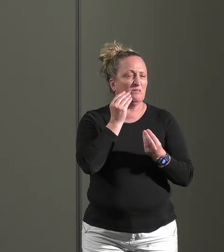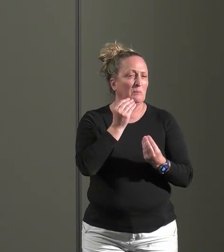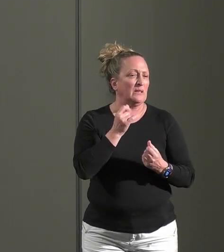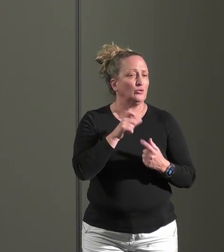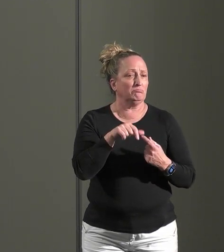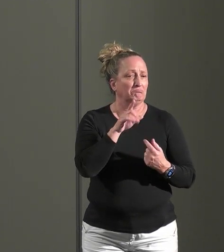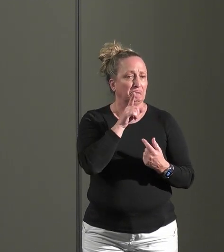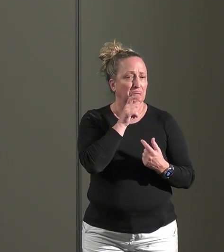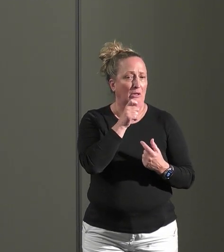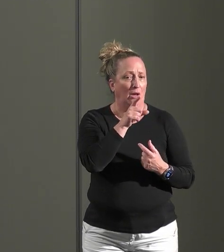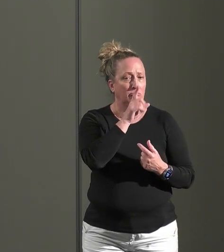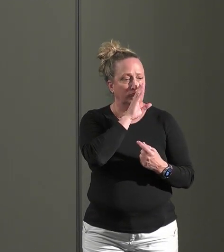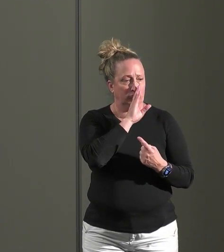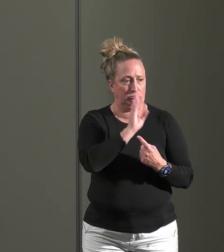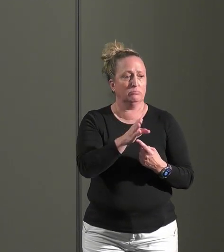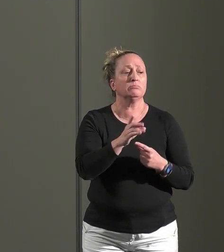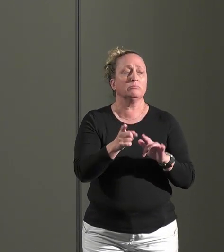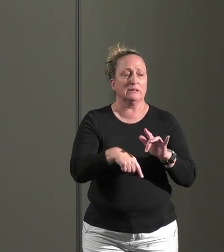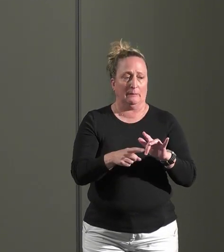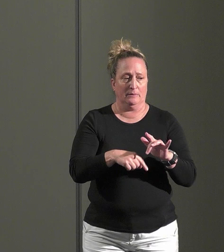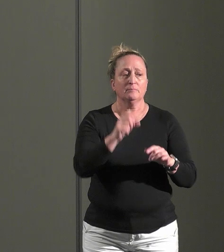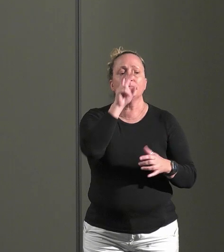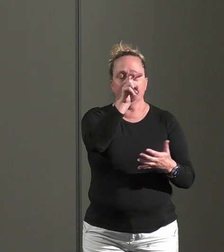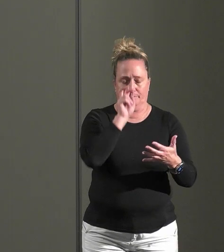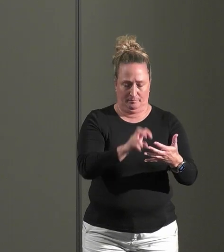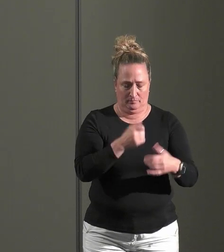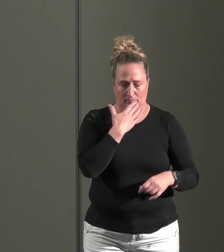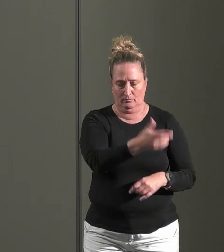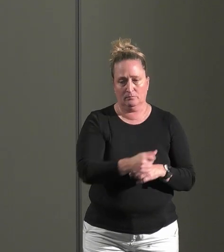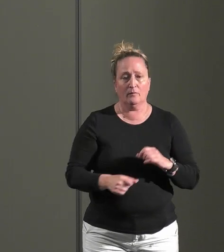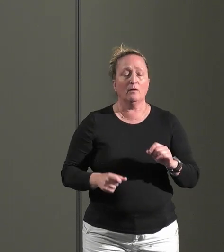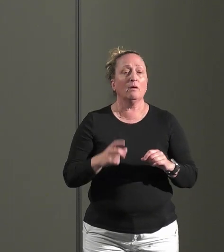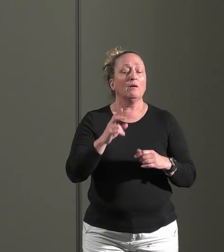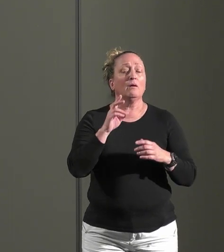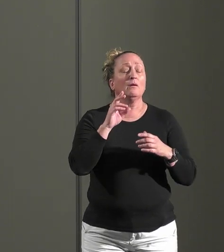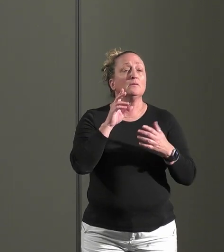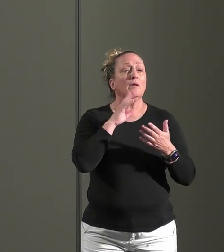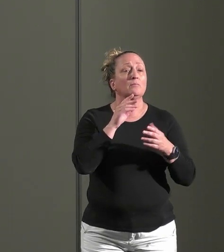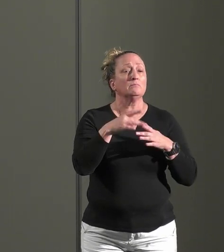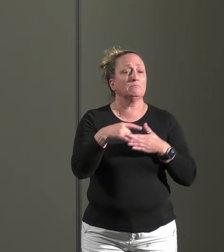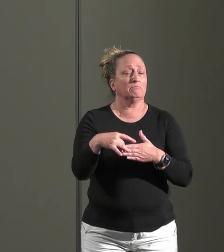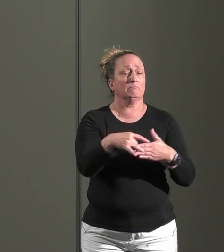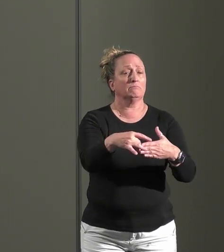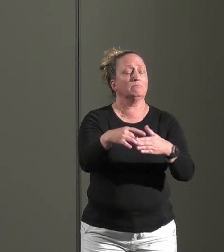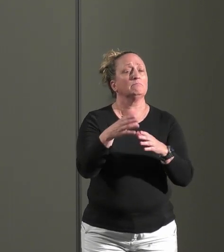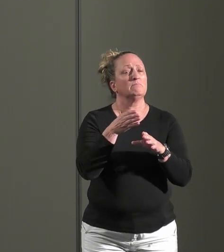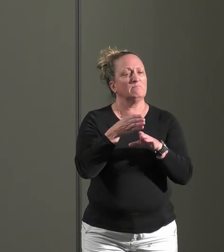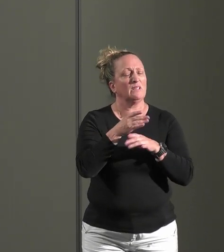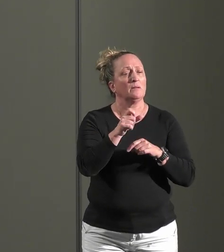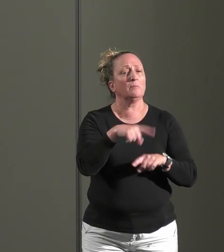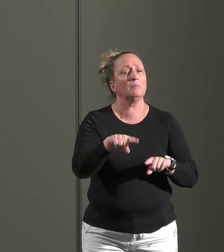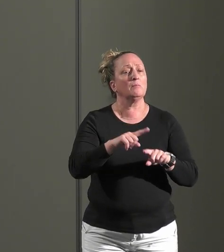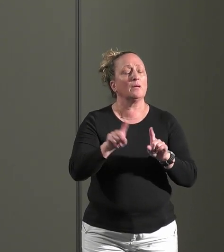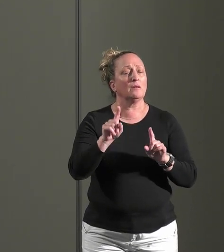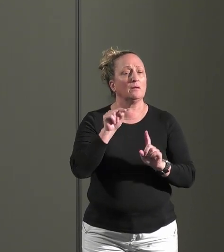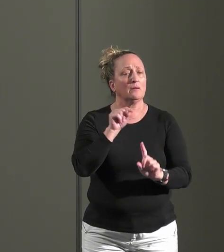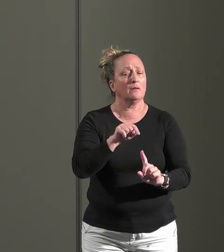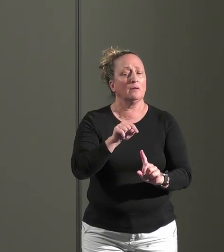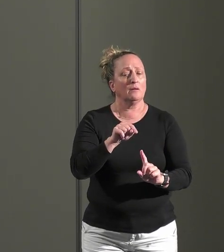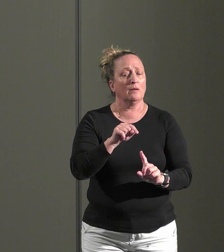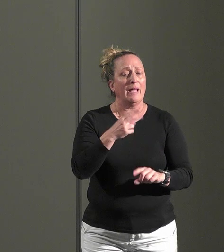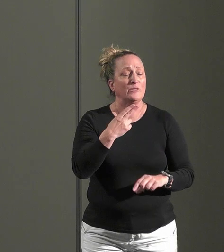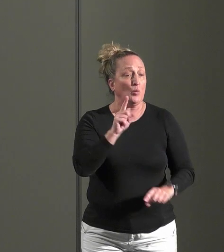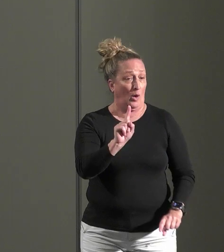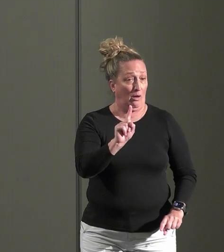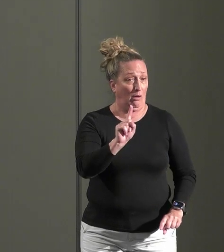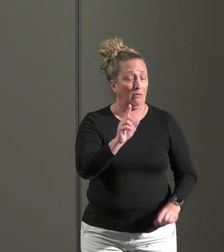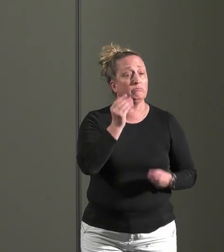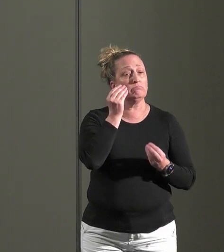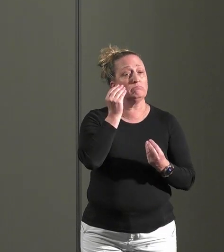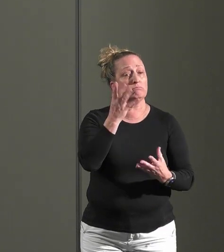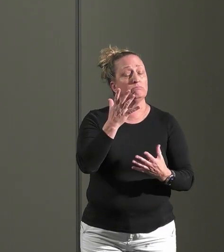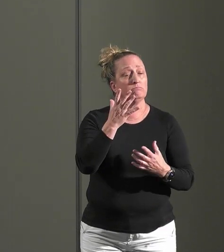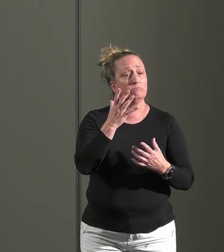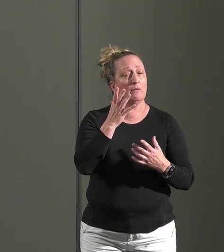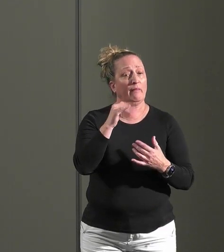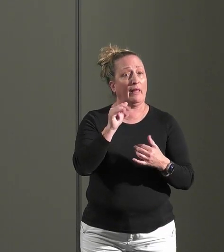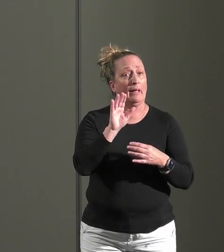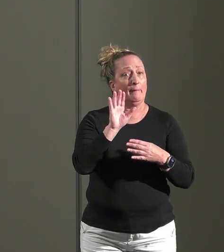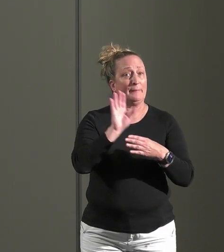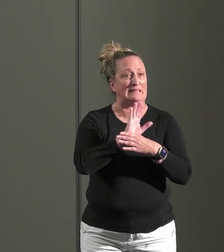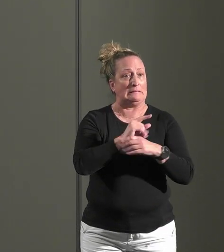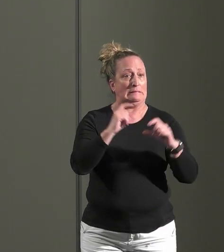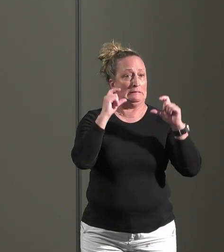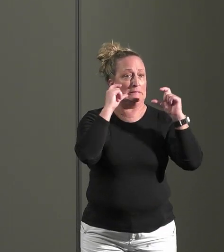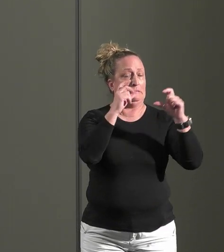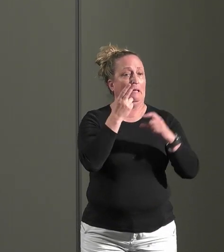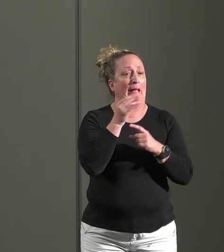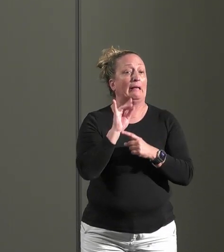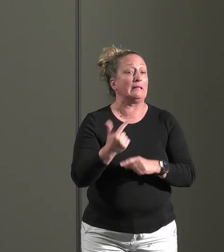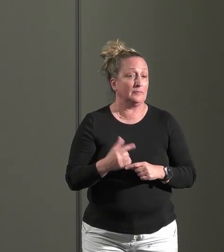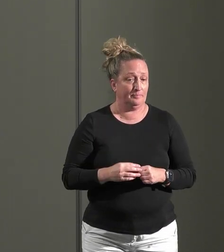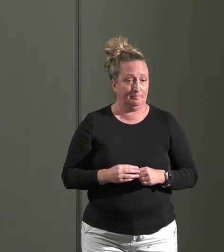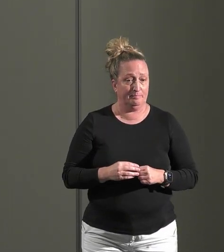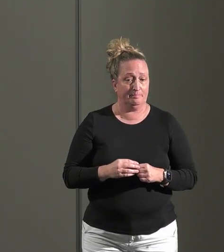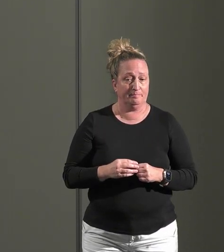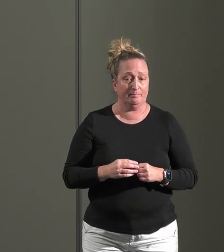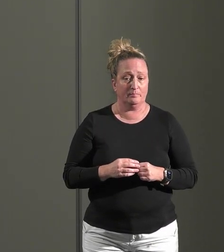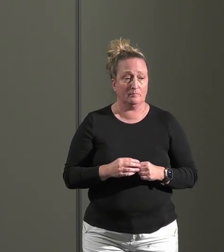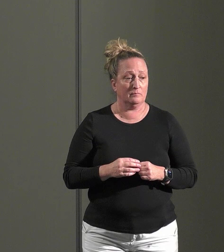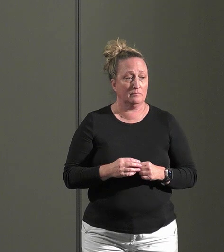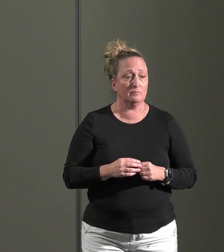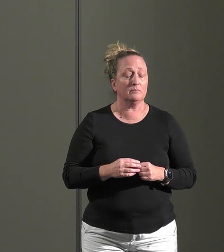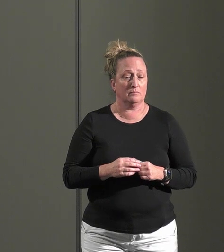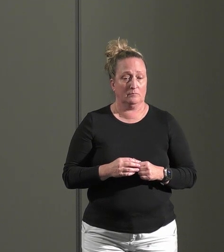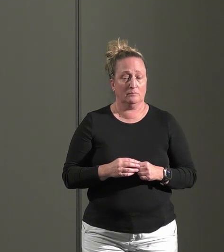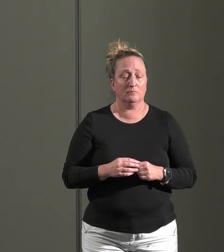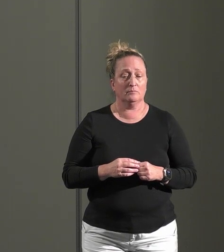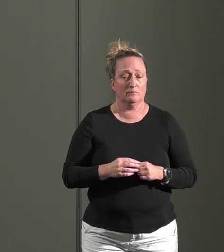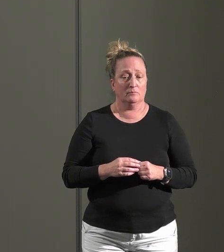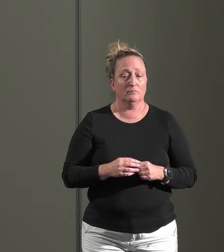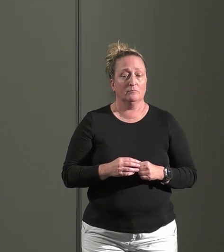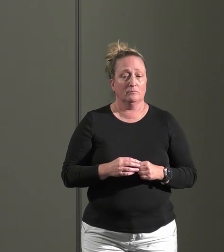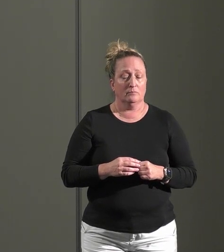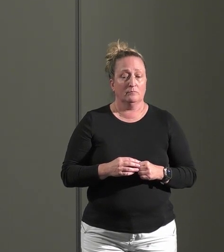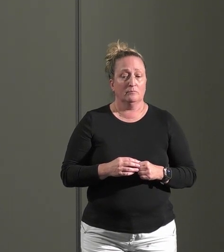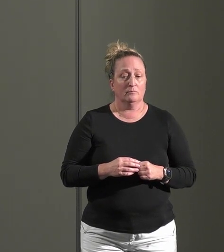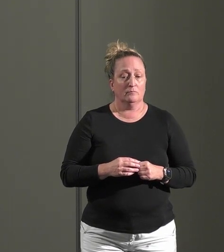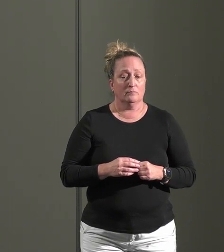not die directly visible in the main area but also the H1 that presents this is a heading.